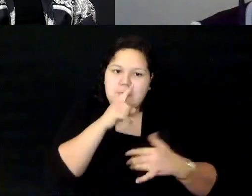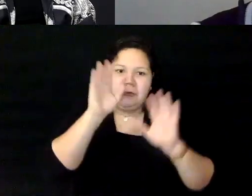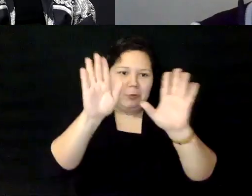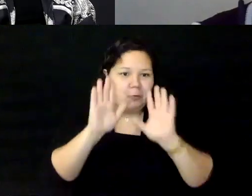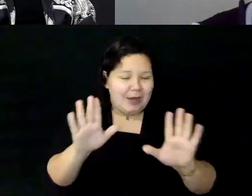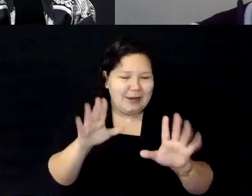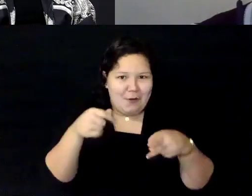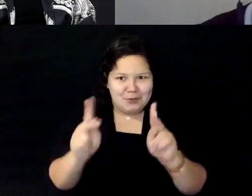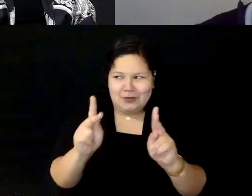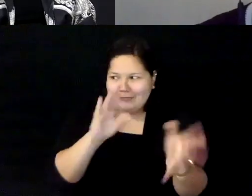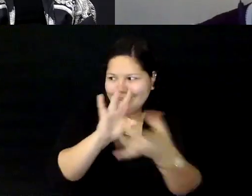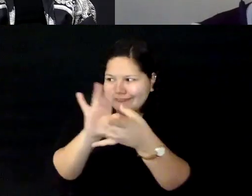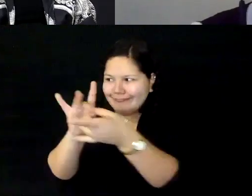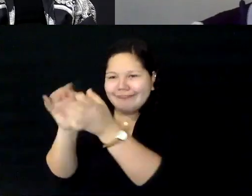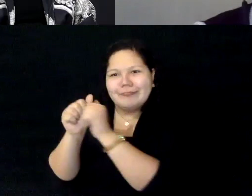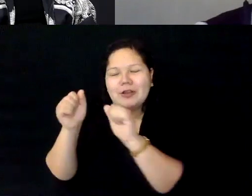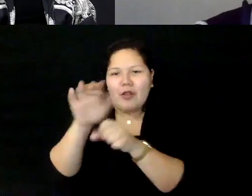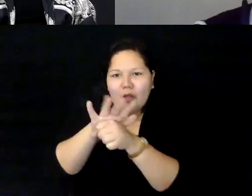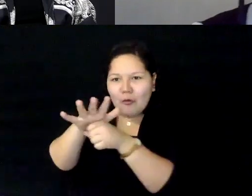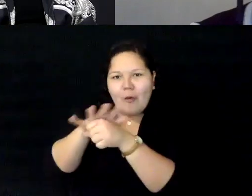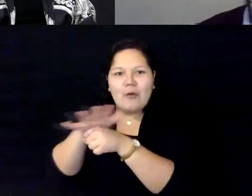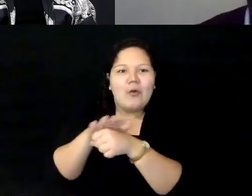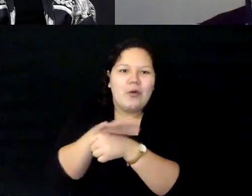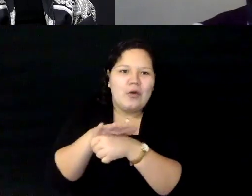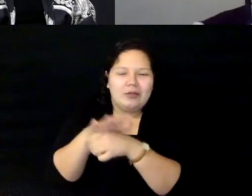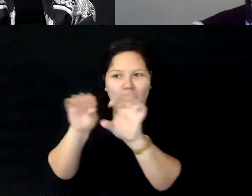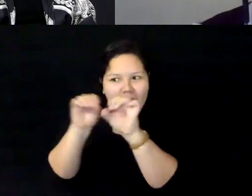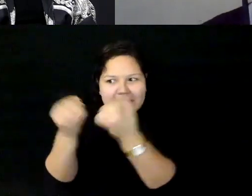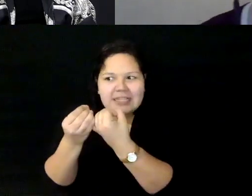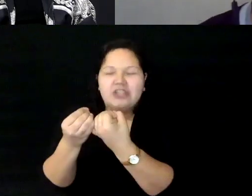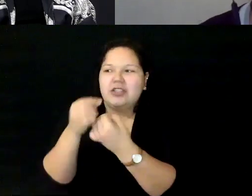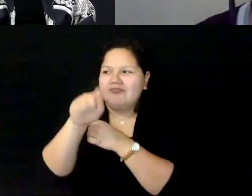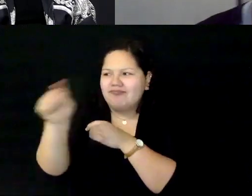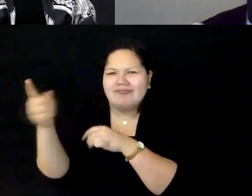connect with some of the local organizations about hosting opportunities. Although,